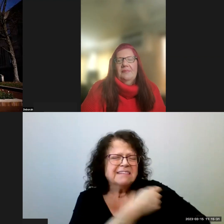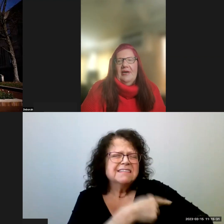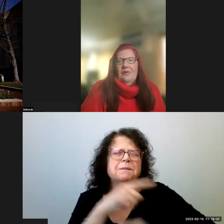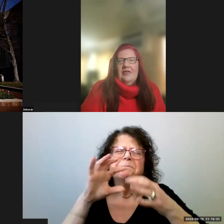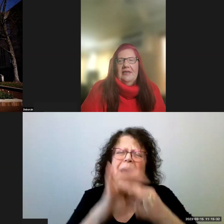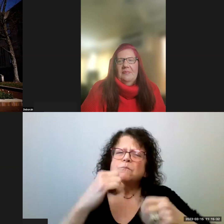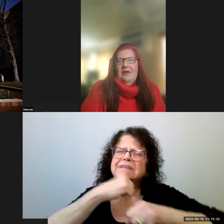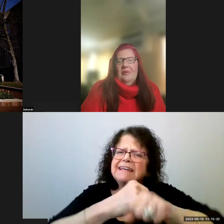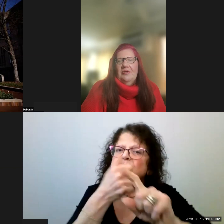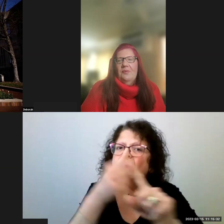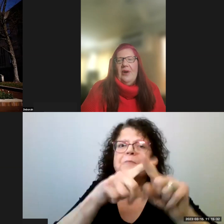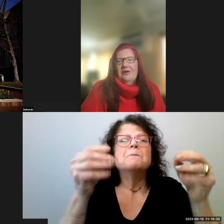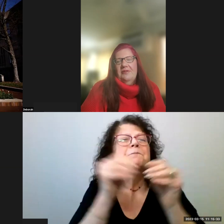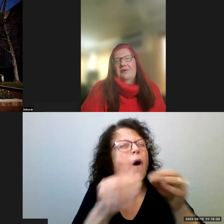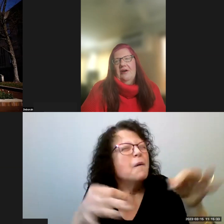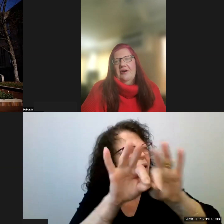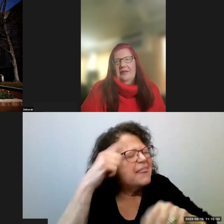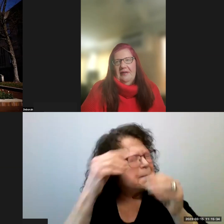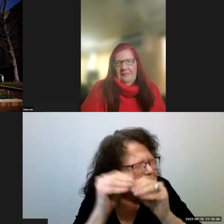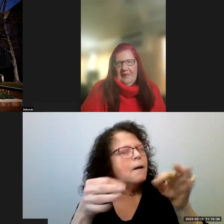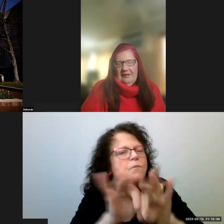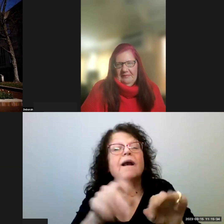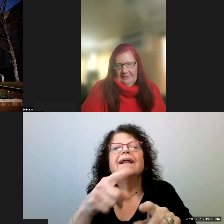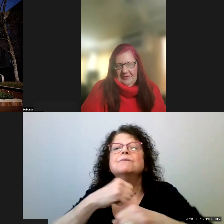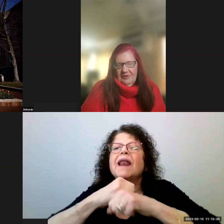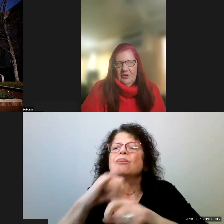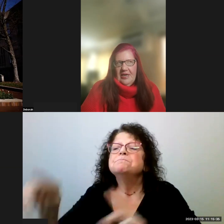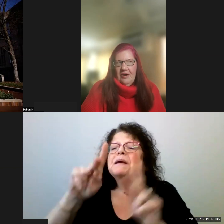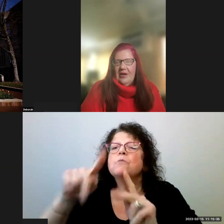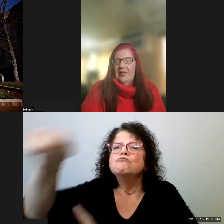about protecting the people around you that you care and real – really care about and